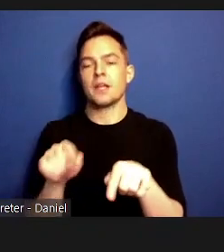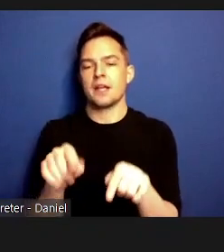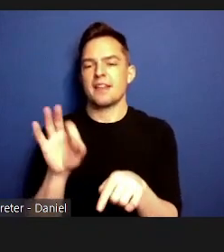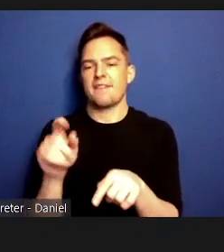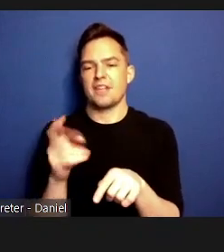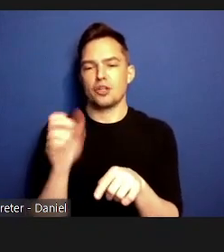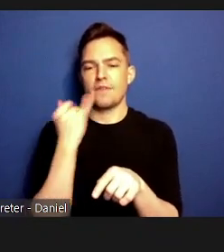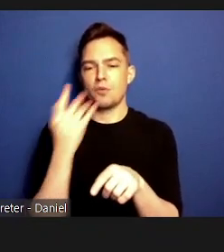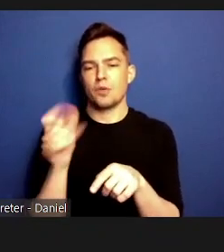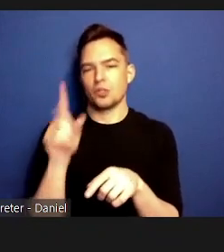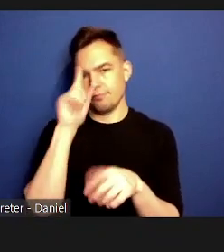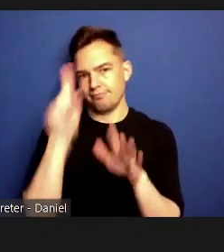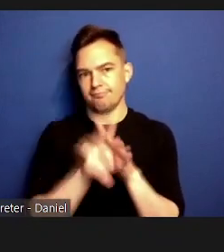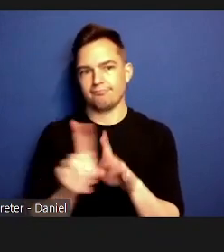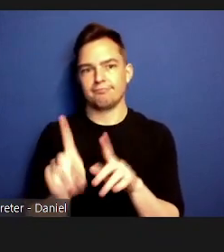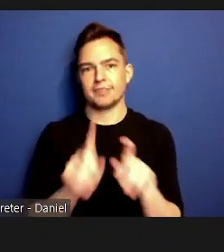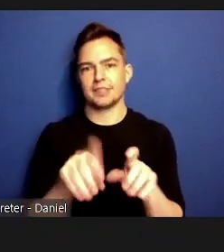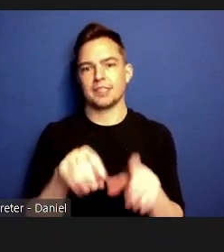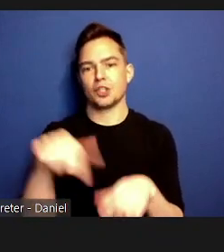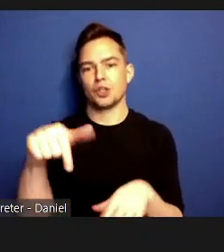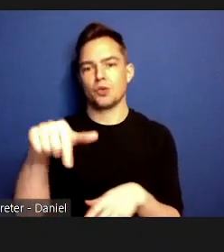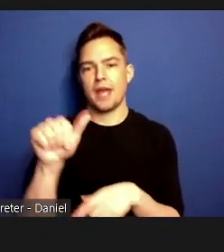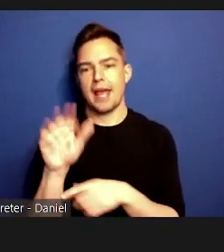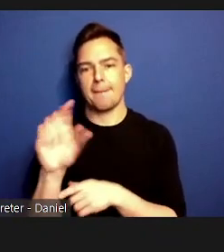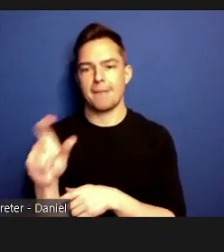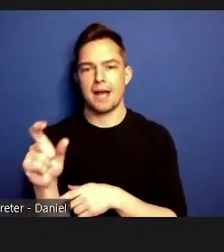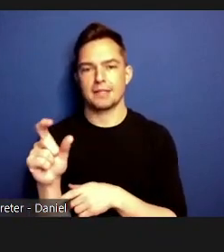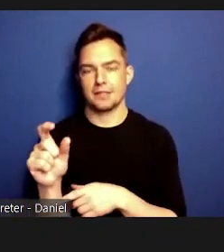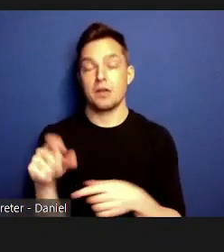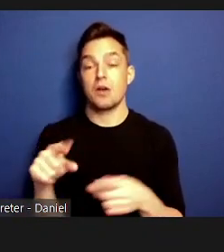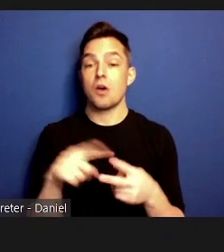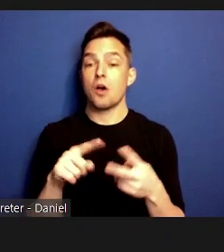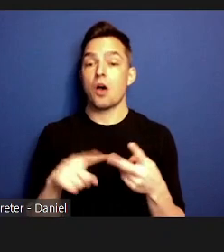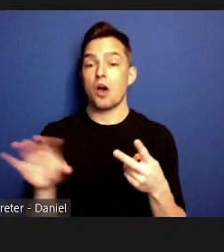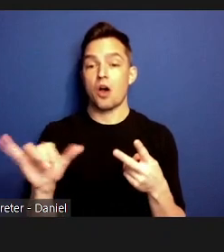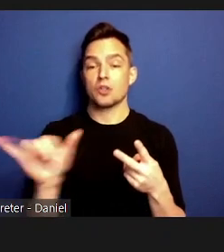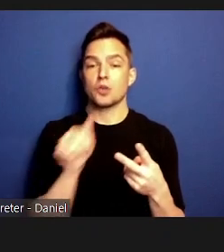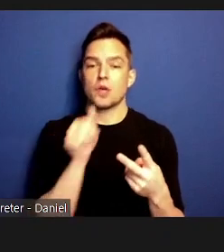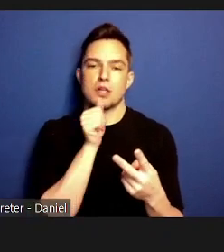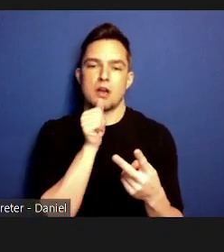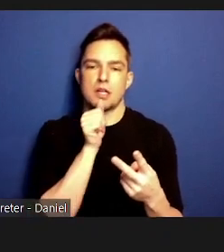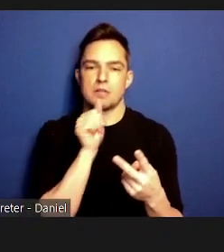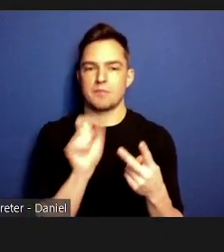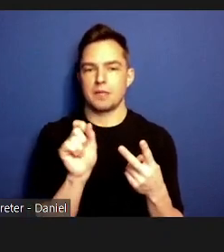questions in the Q&A box. You can also ask questions anonymously. In addition, if you